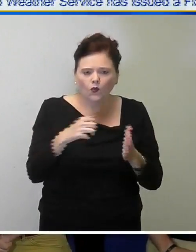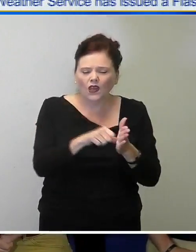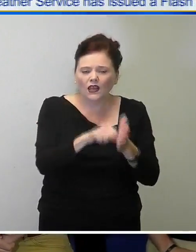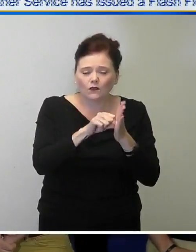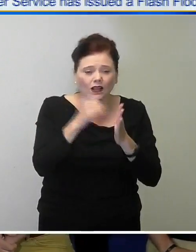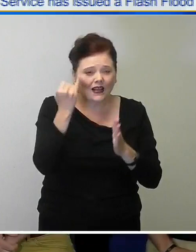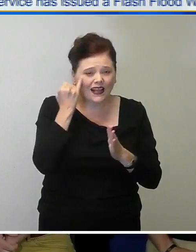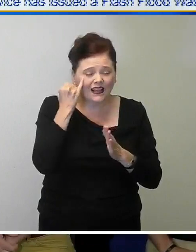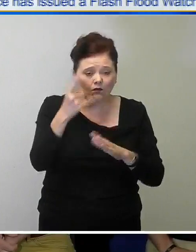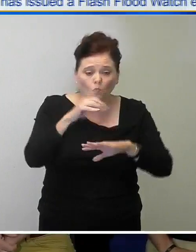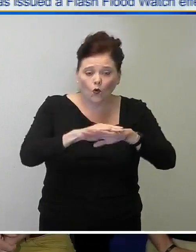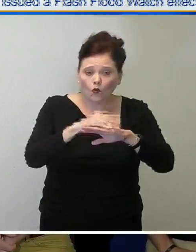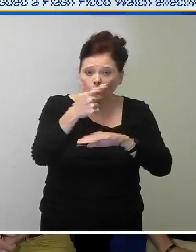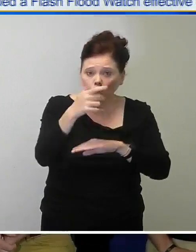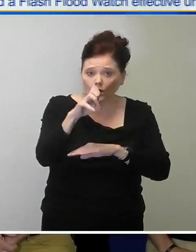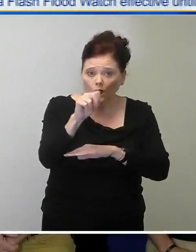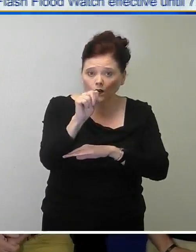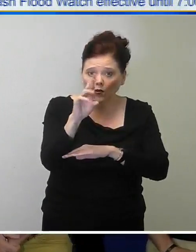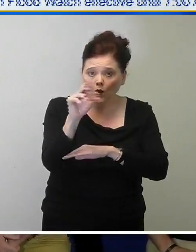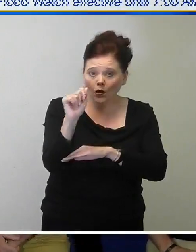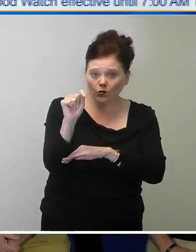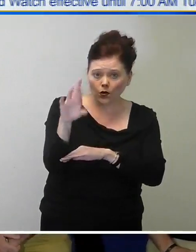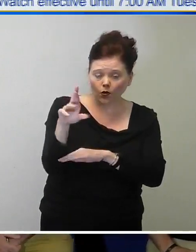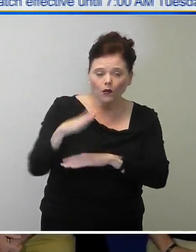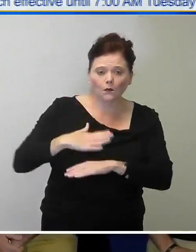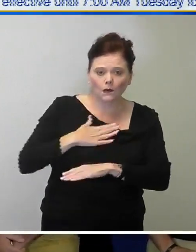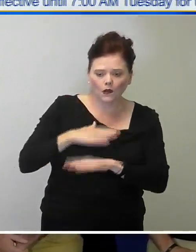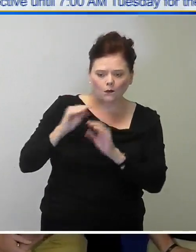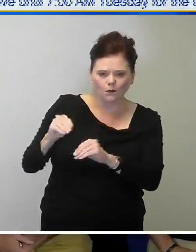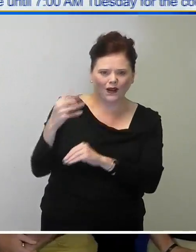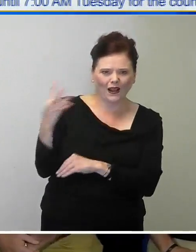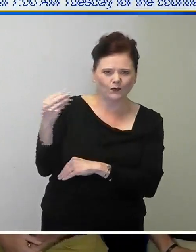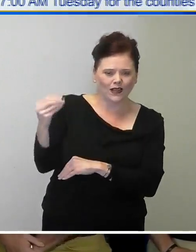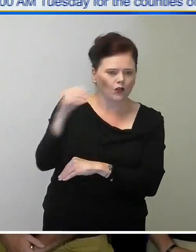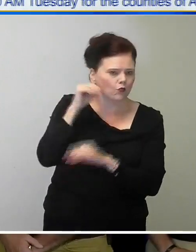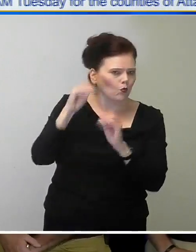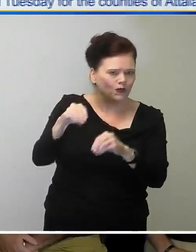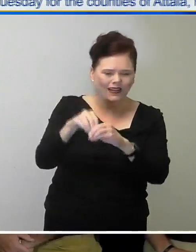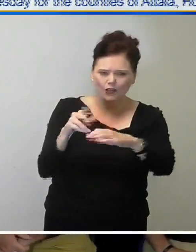ASSESSMENT TEAM IS ROLLING FRONT PUTTING WORK ORDERS IN FRONT. THEY'VE MADE GREAT PROGRESS SAY.